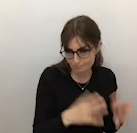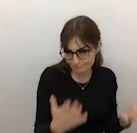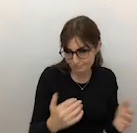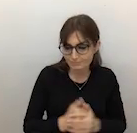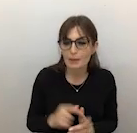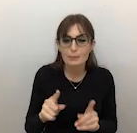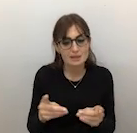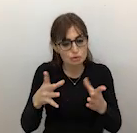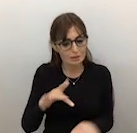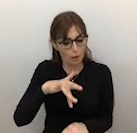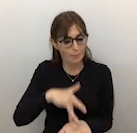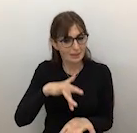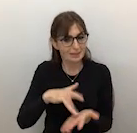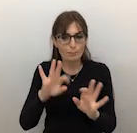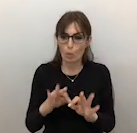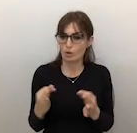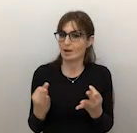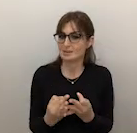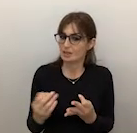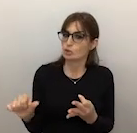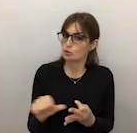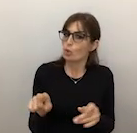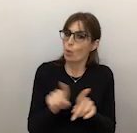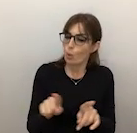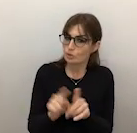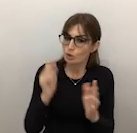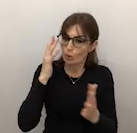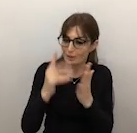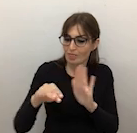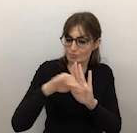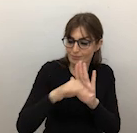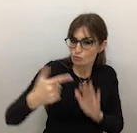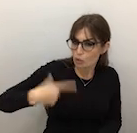However, directors of medium sized organisations should also consider the requirements